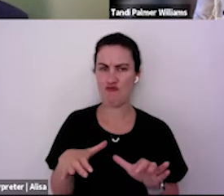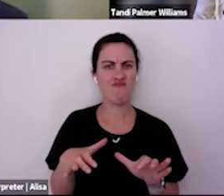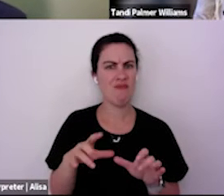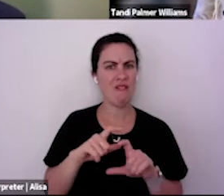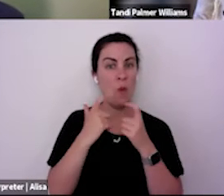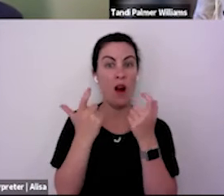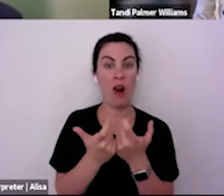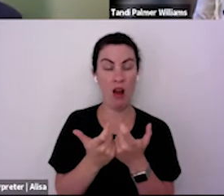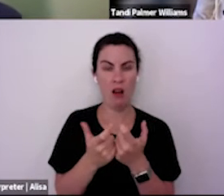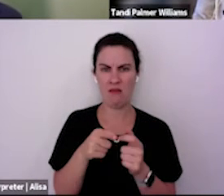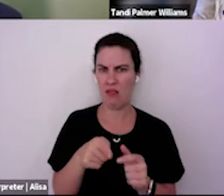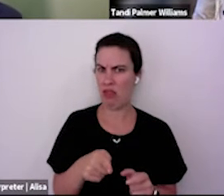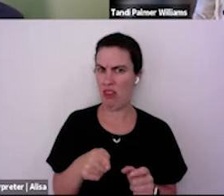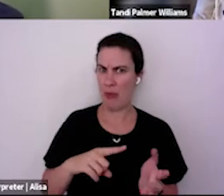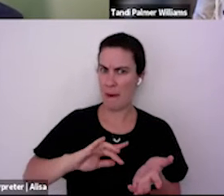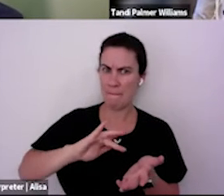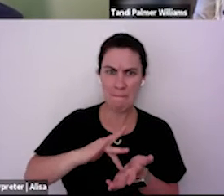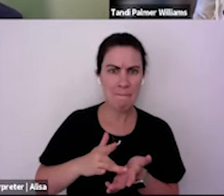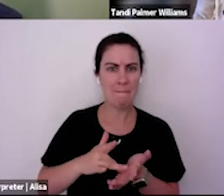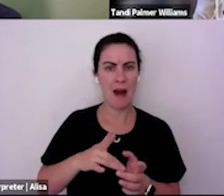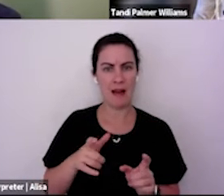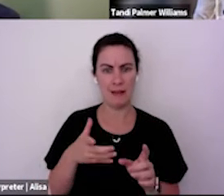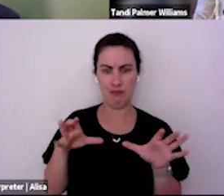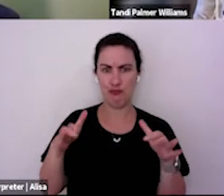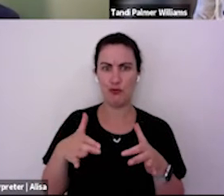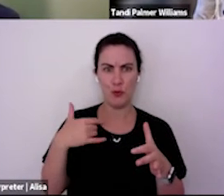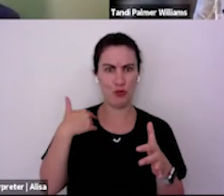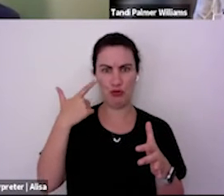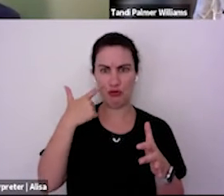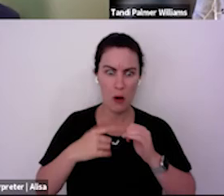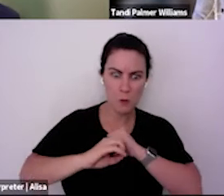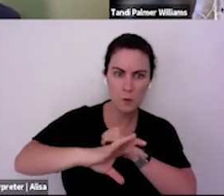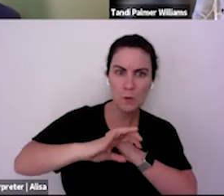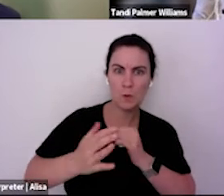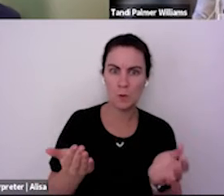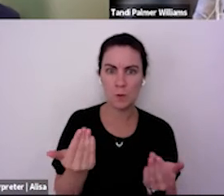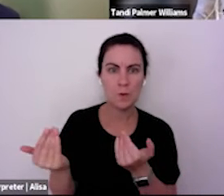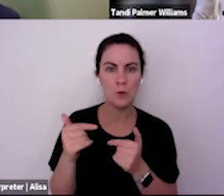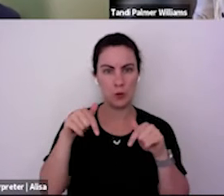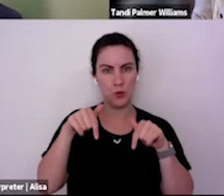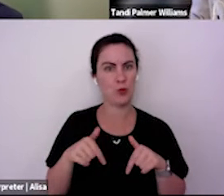demographic audience we were chasing for this new product category. Interesting.